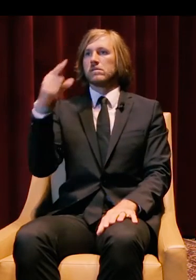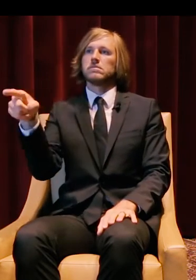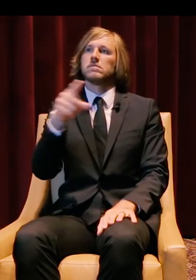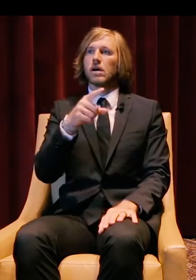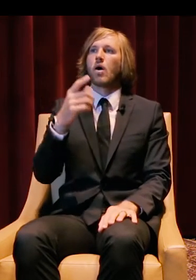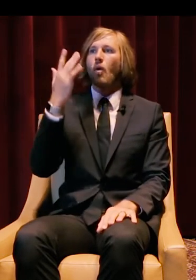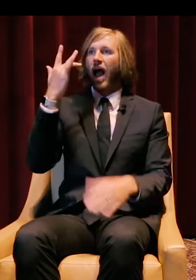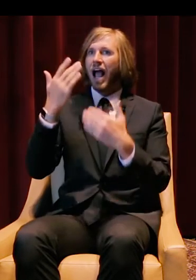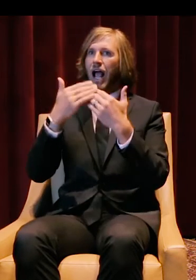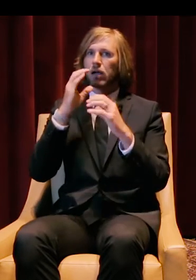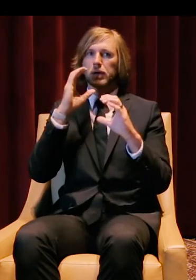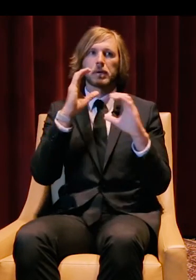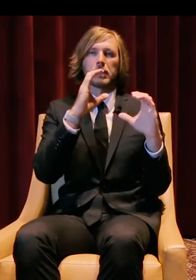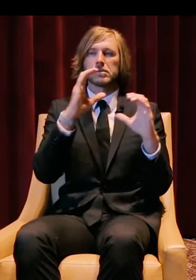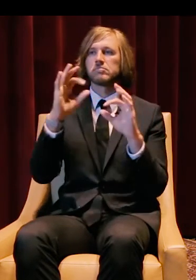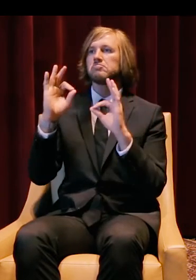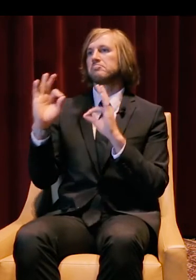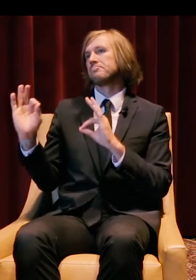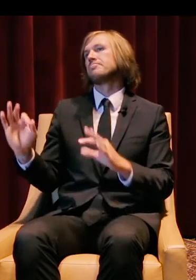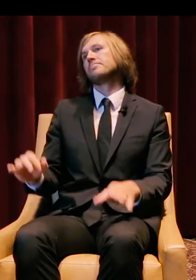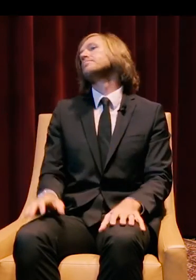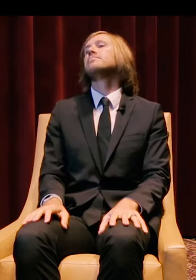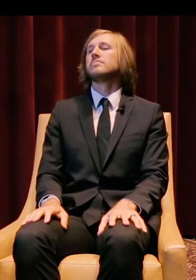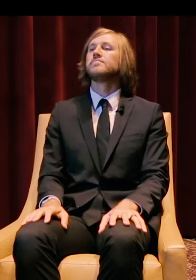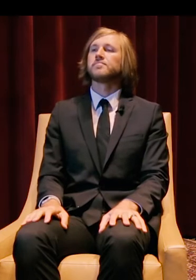so that it's easily communicated and that sort of thing.